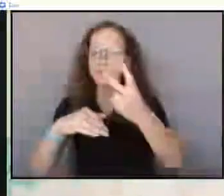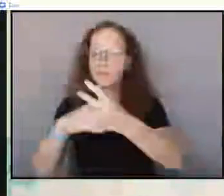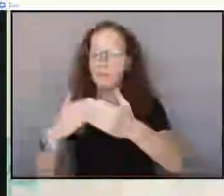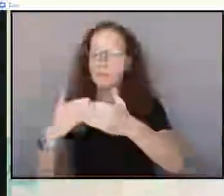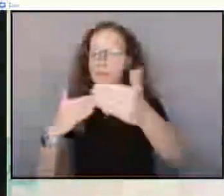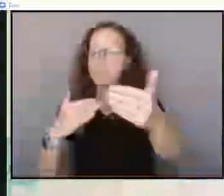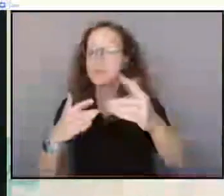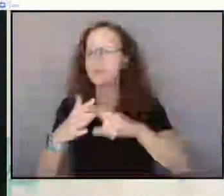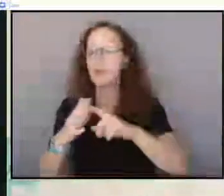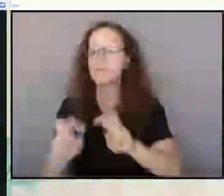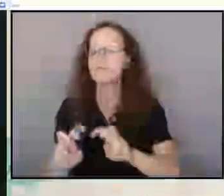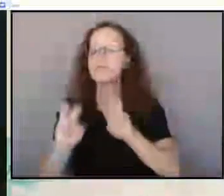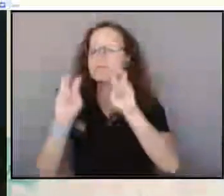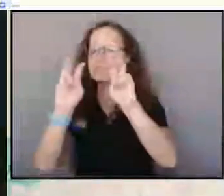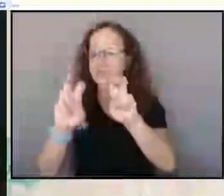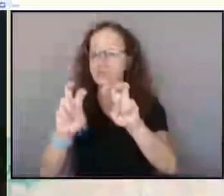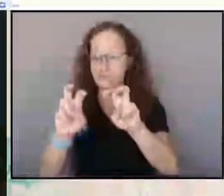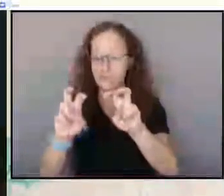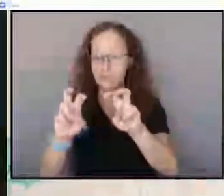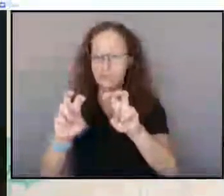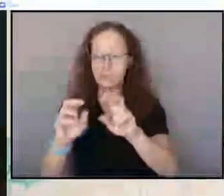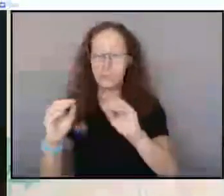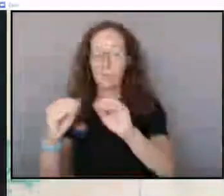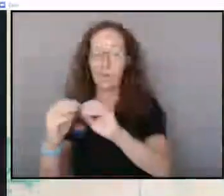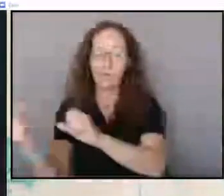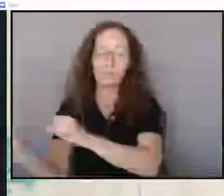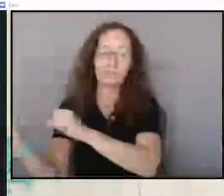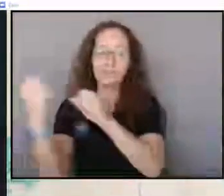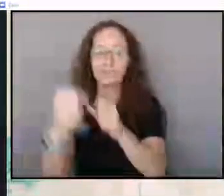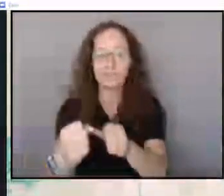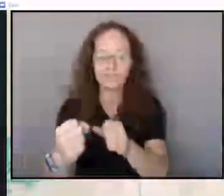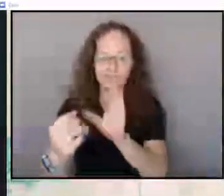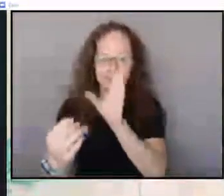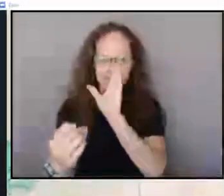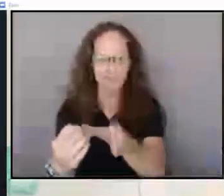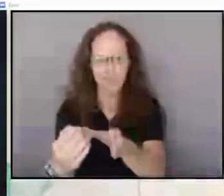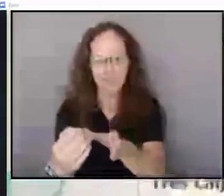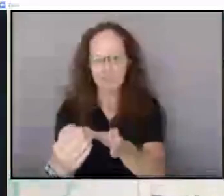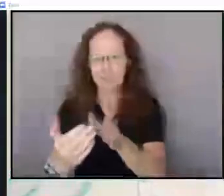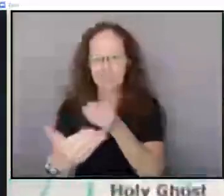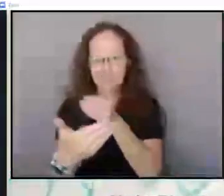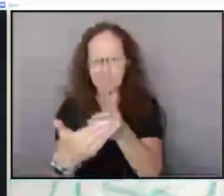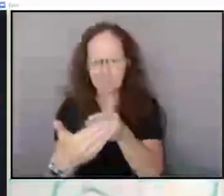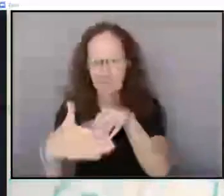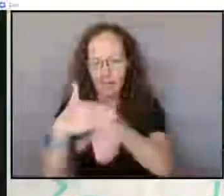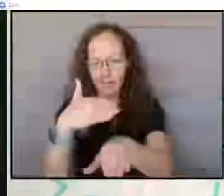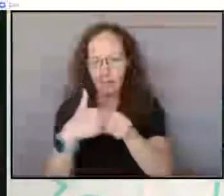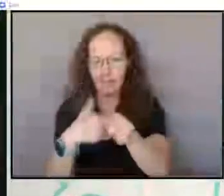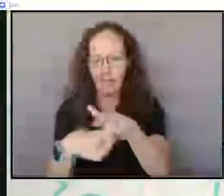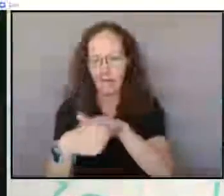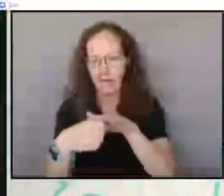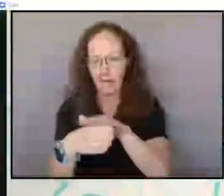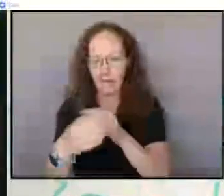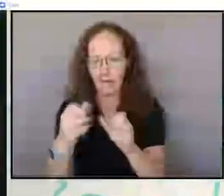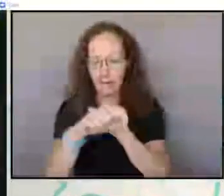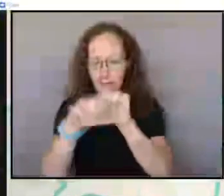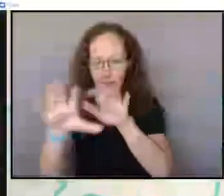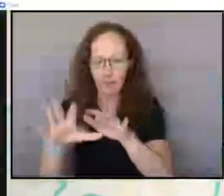MOUNTAIN AND GETTING FOLKS IN THERE TO START LOOKING AT THAT. ON UP TO THE WEST ZONE, YOU HEARD THEIR SUCCESSES